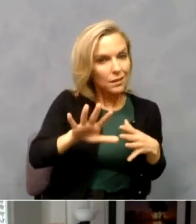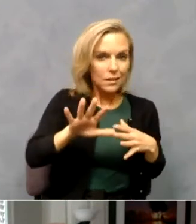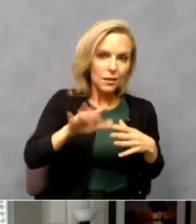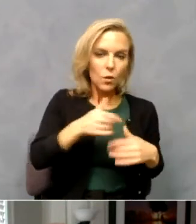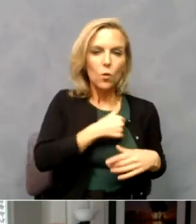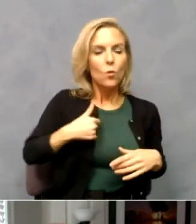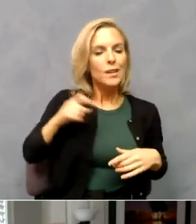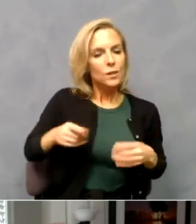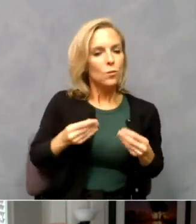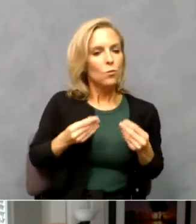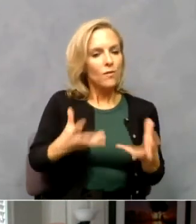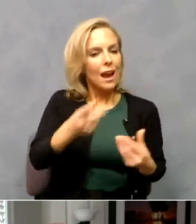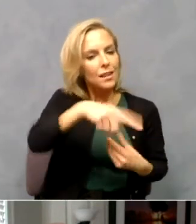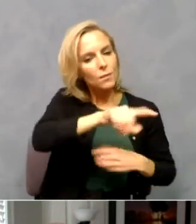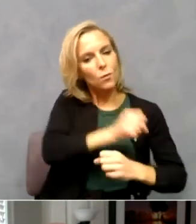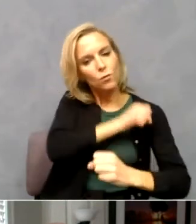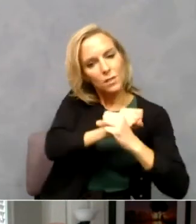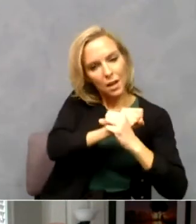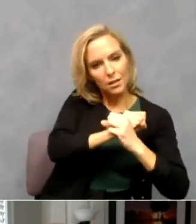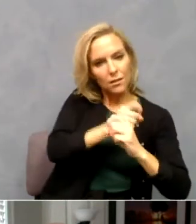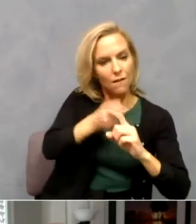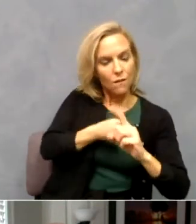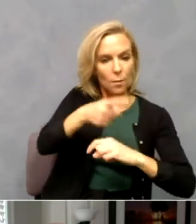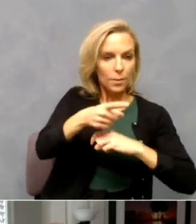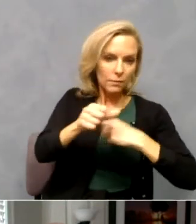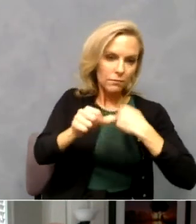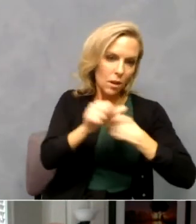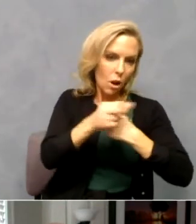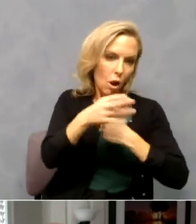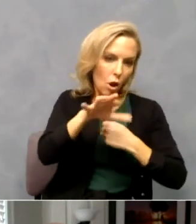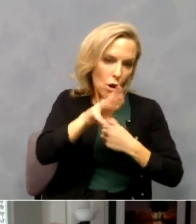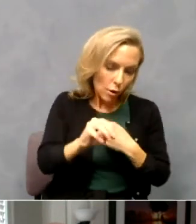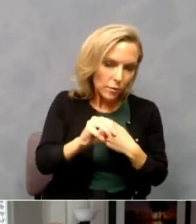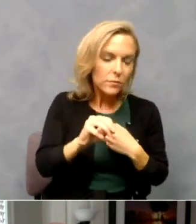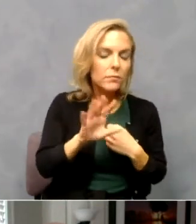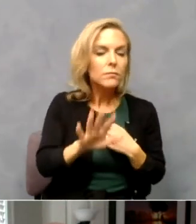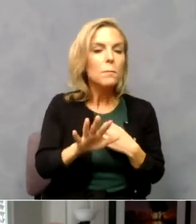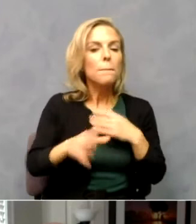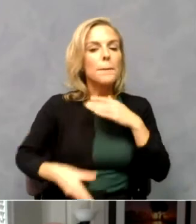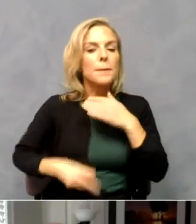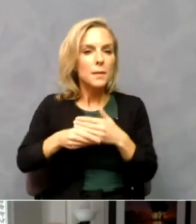some protection from these great harms. But additionally, it helps to keep